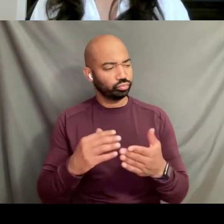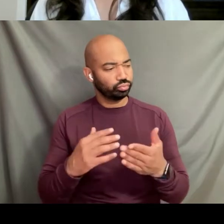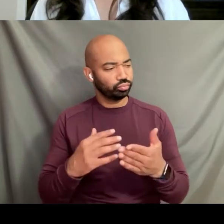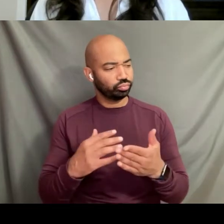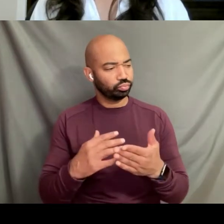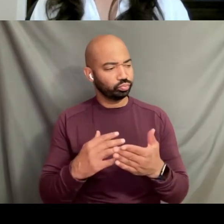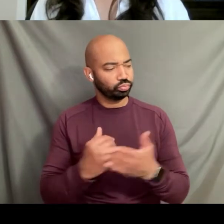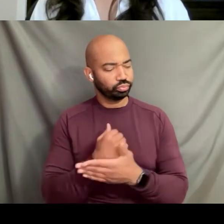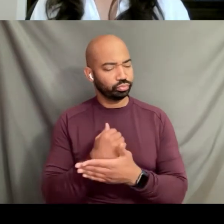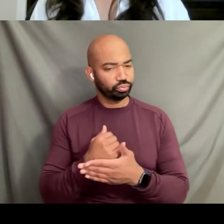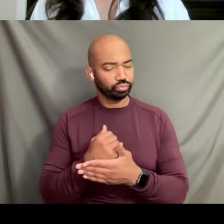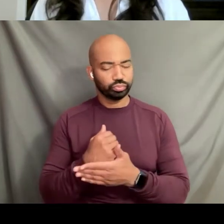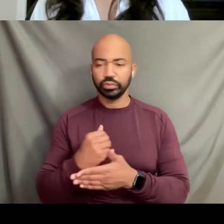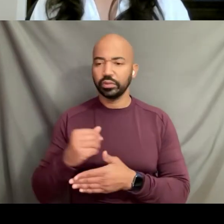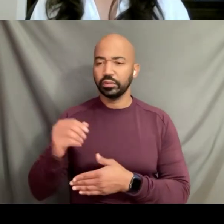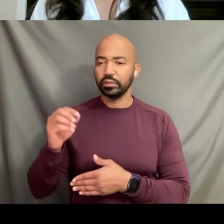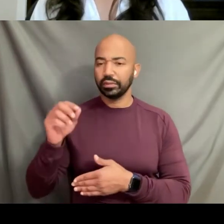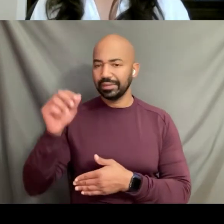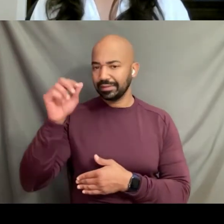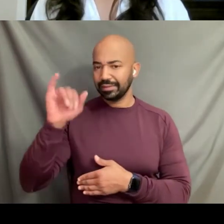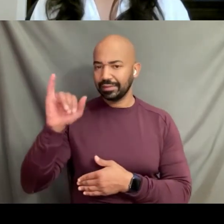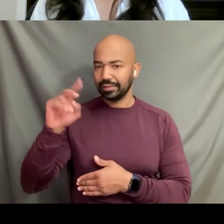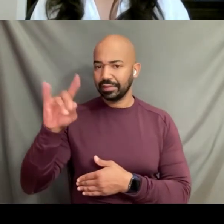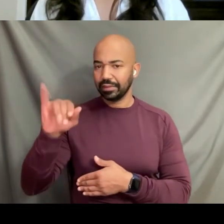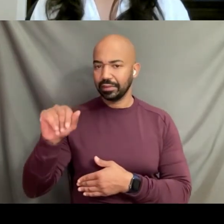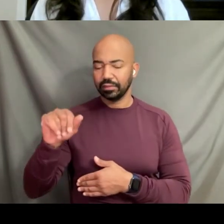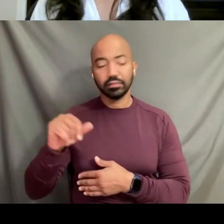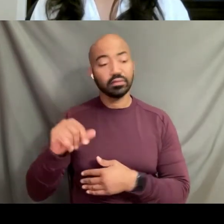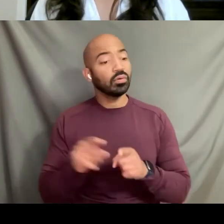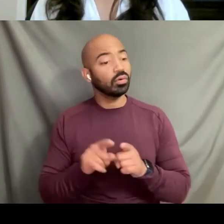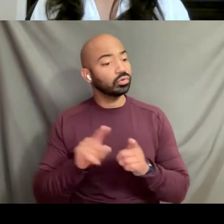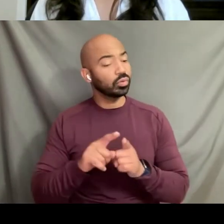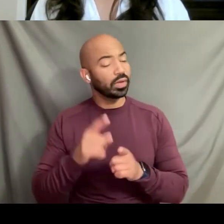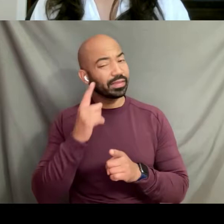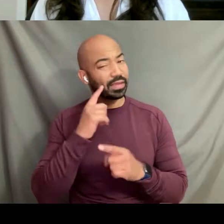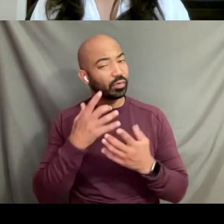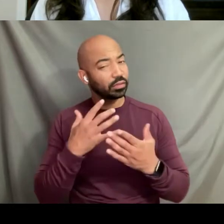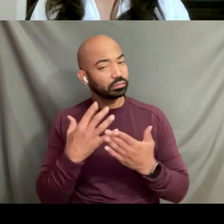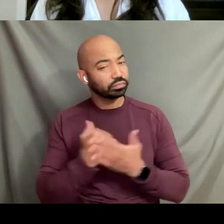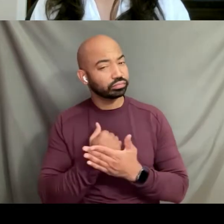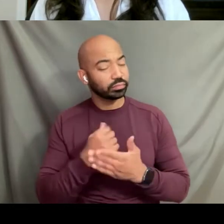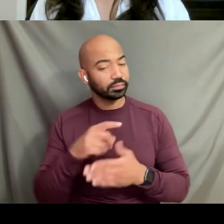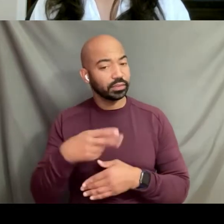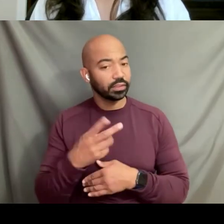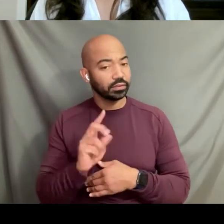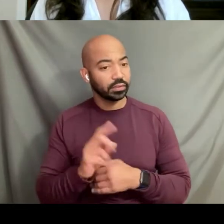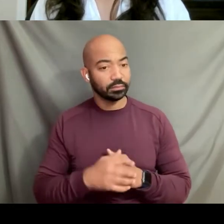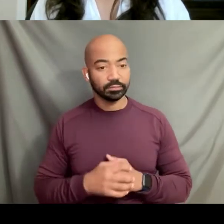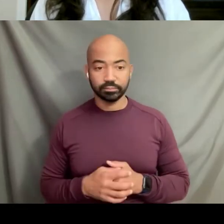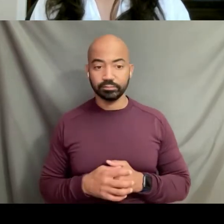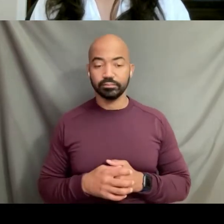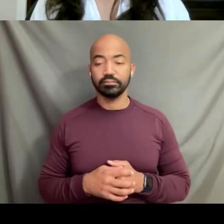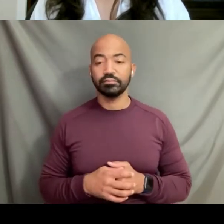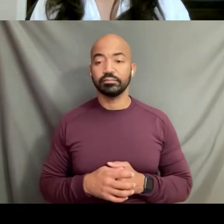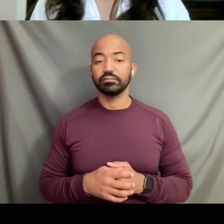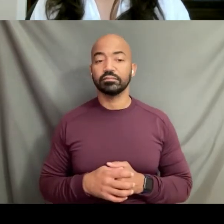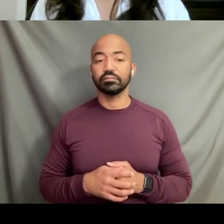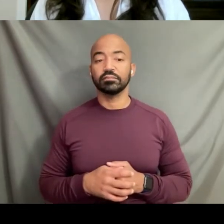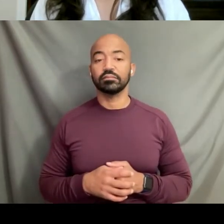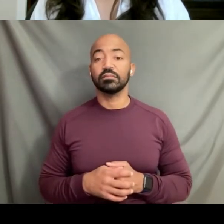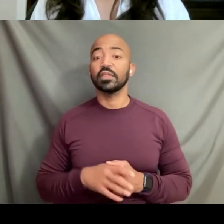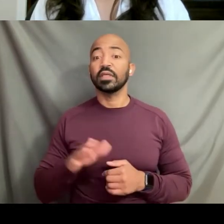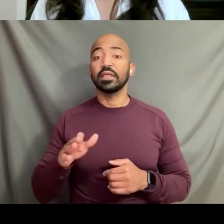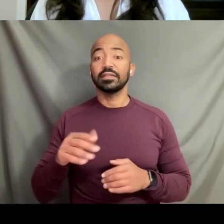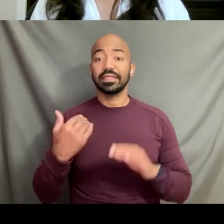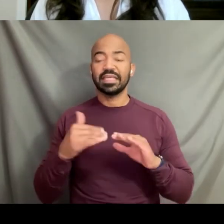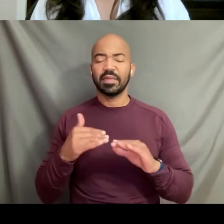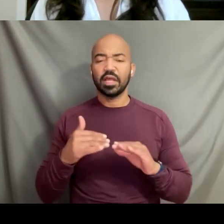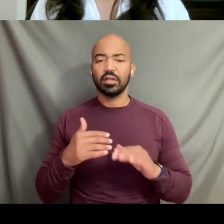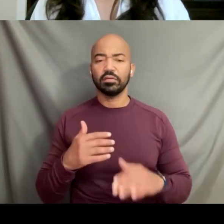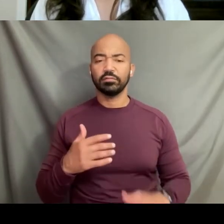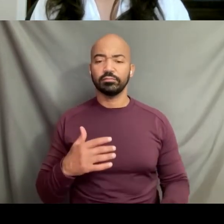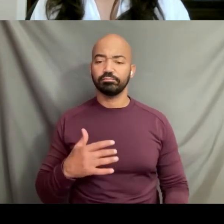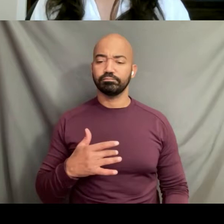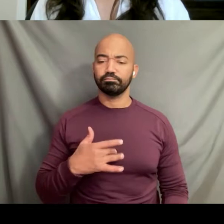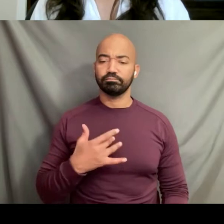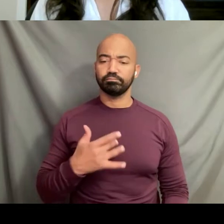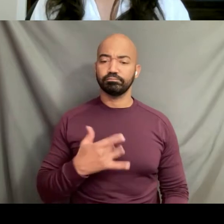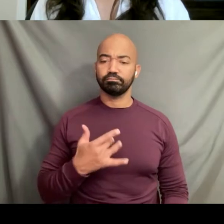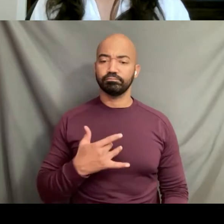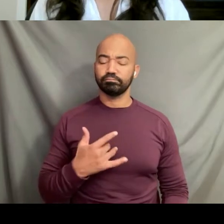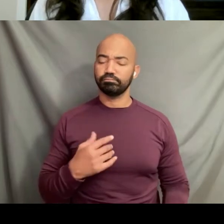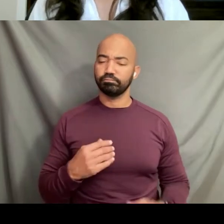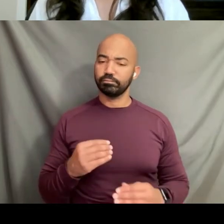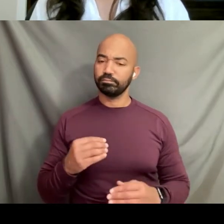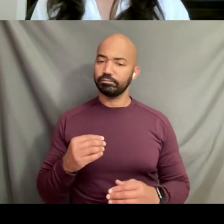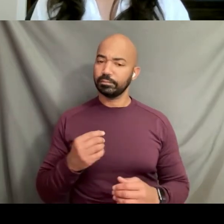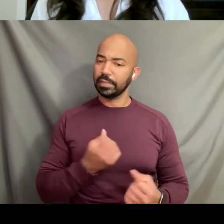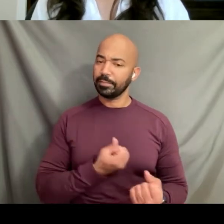Ph.D. and in the email was why it's empathetic. Hey, Justice, please I would like you to be honest